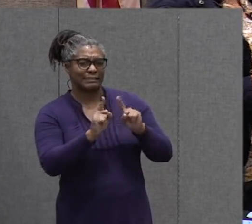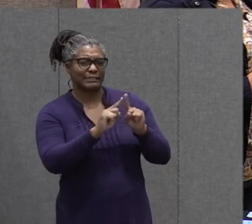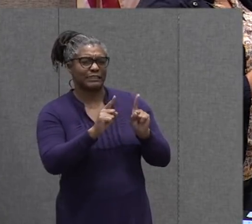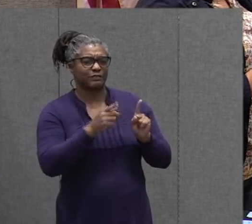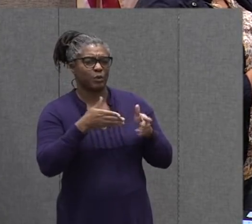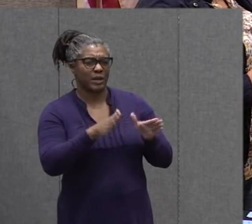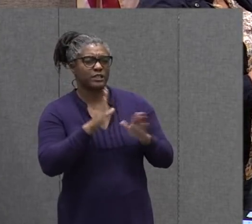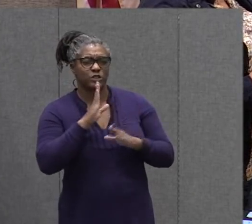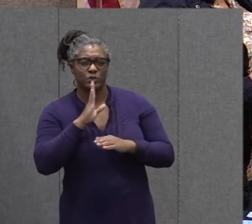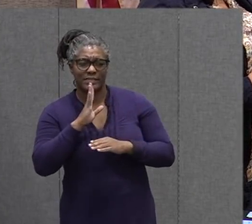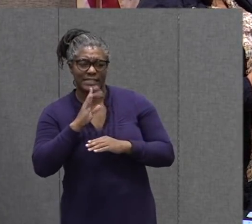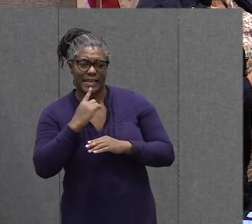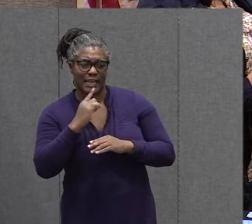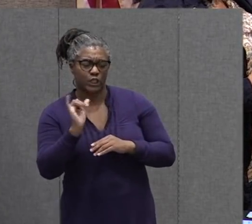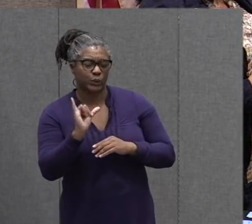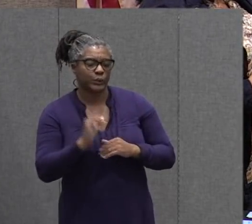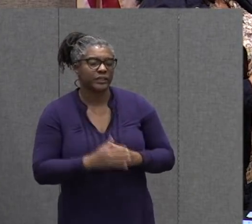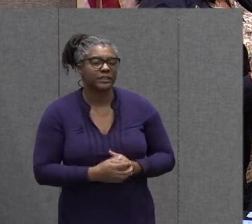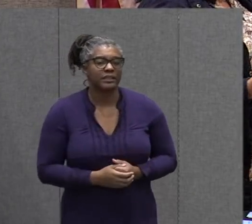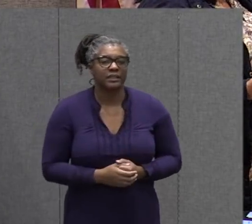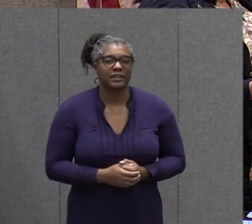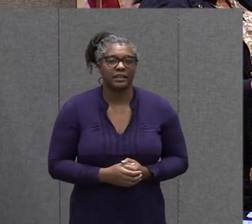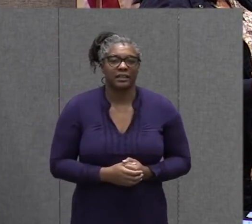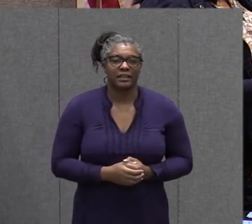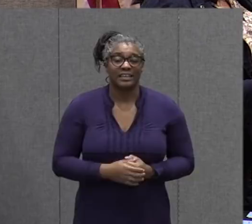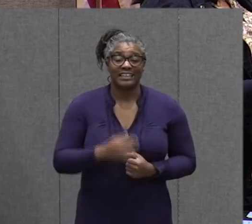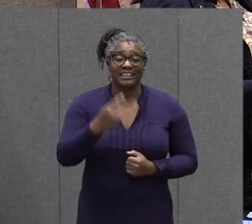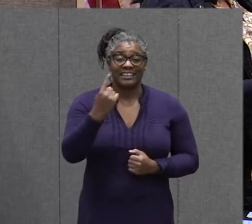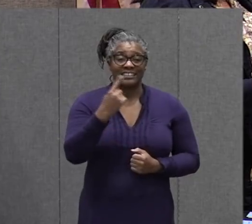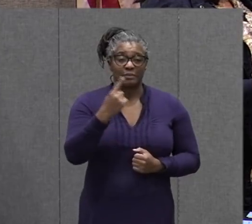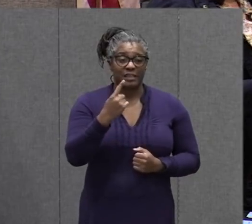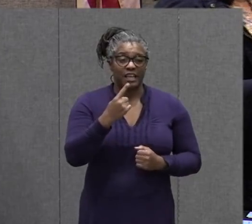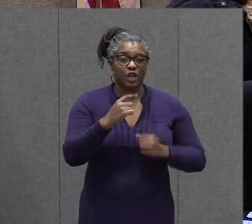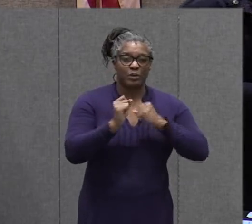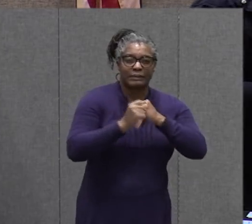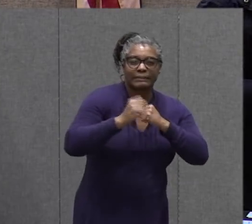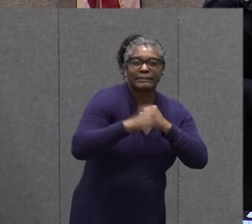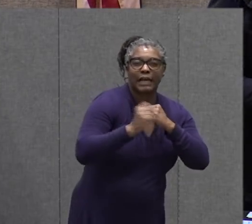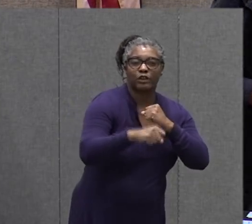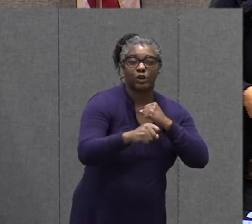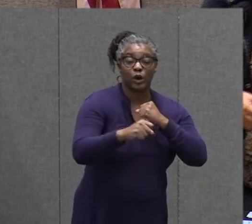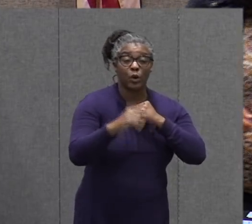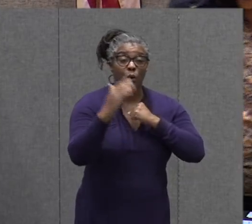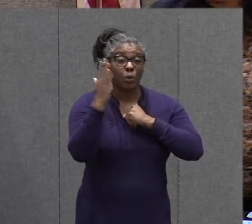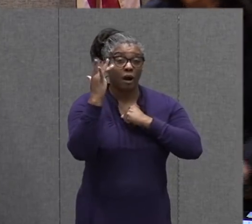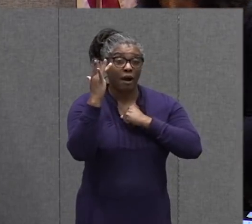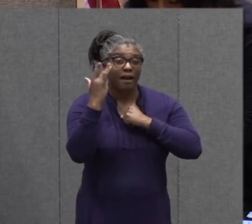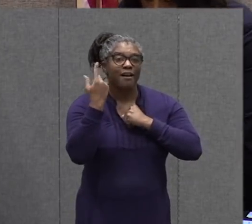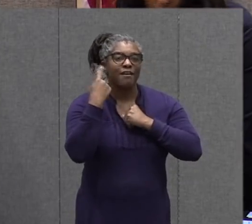used for emphasis or humor. [Miss Martindale] Right, right. [Miss Garcia] So you're trying to create humor